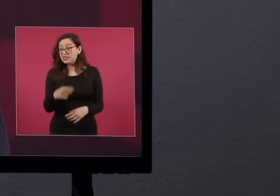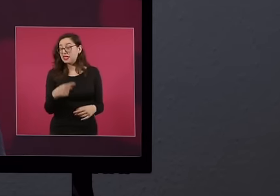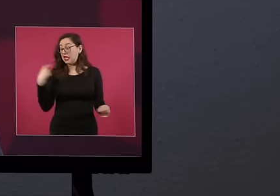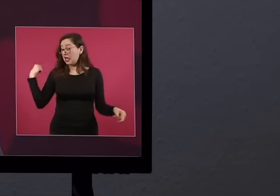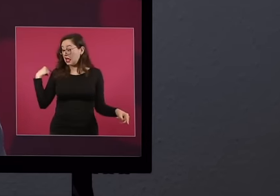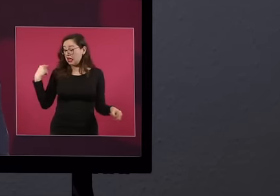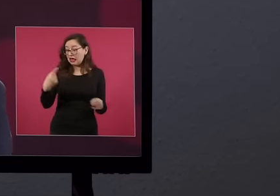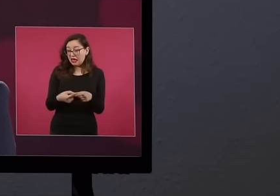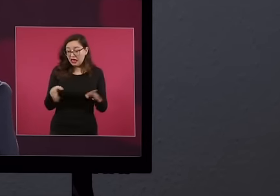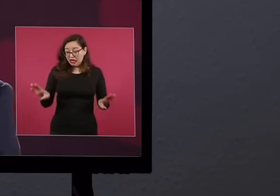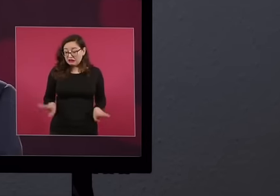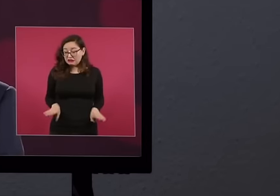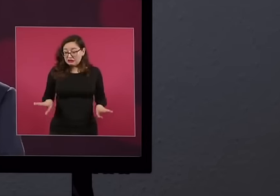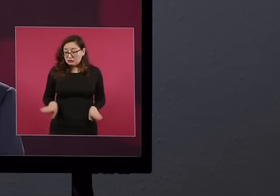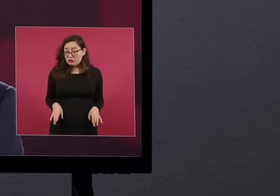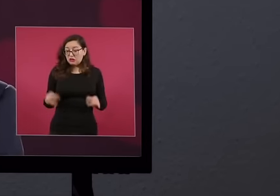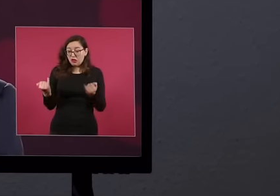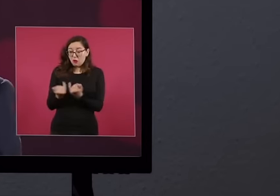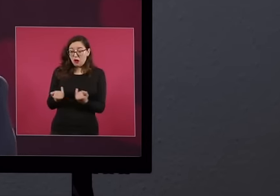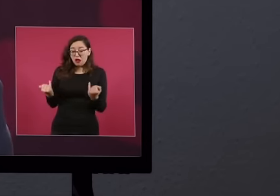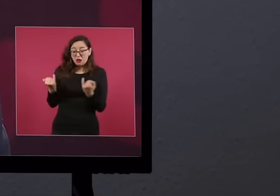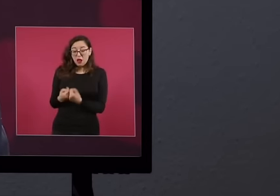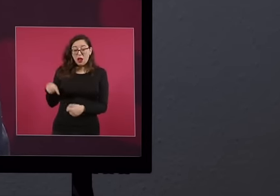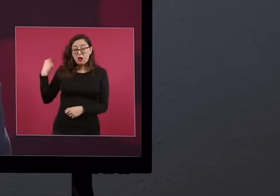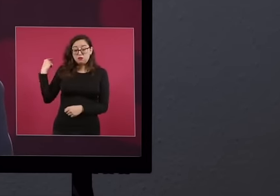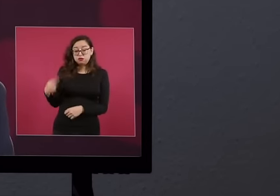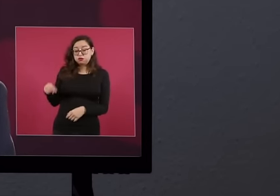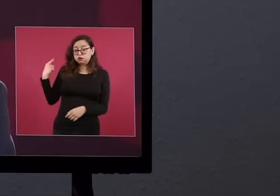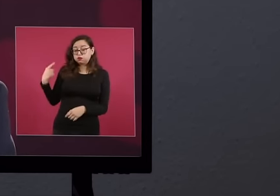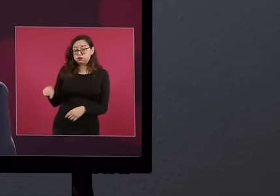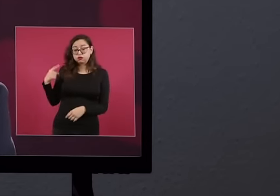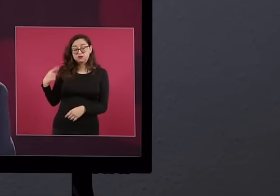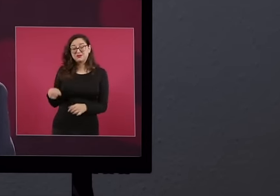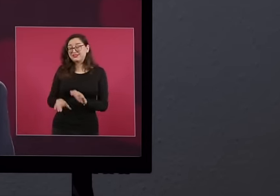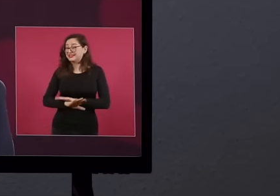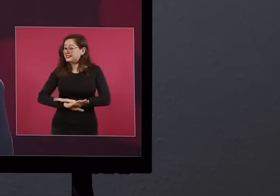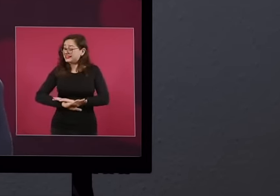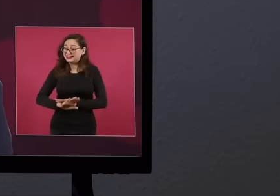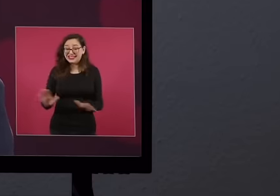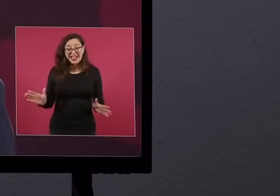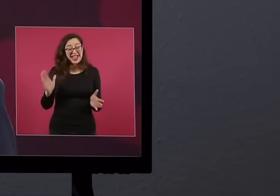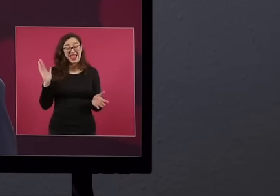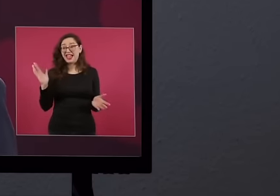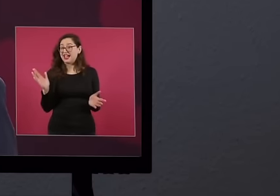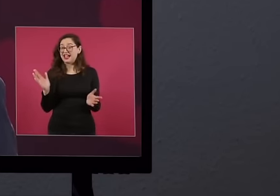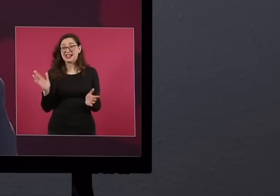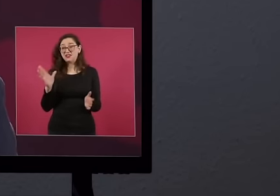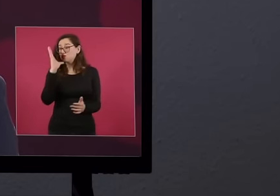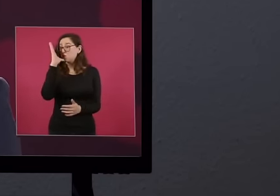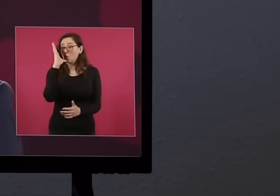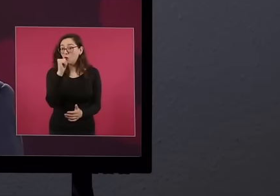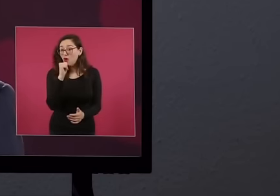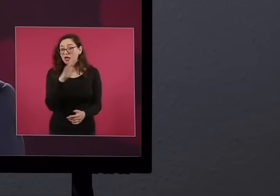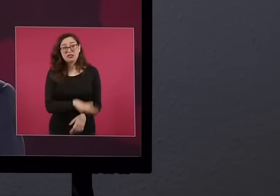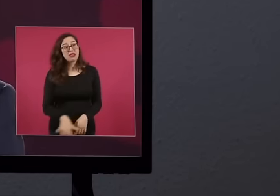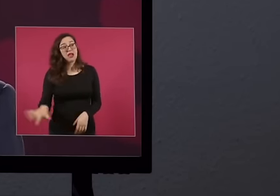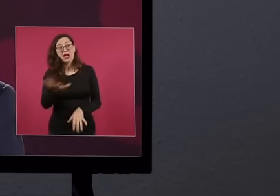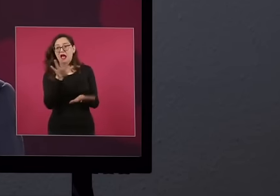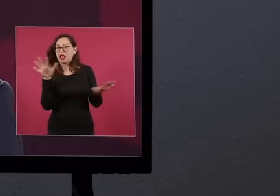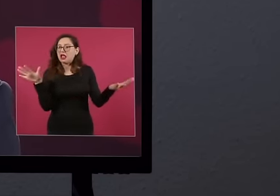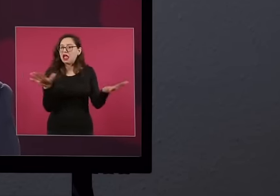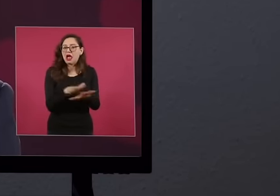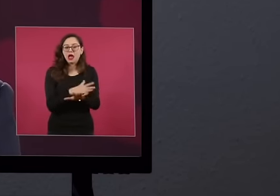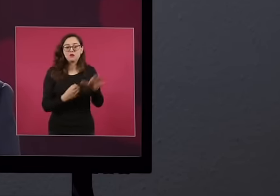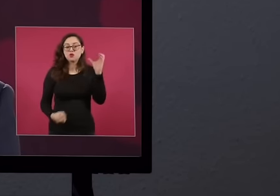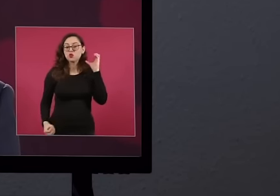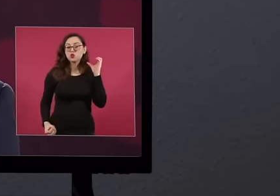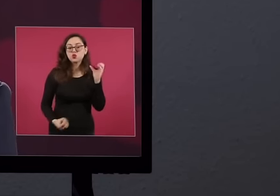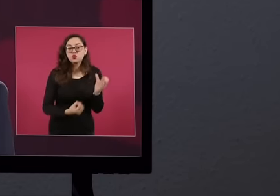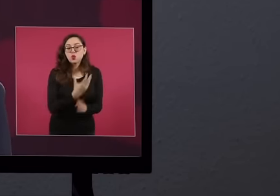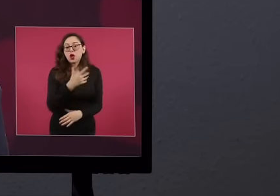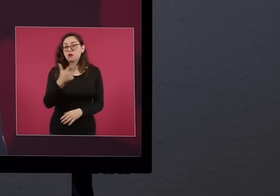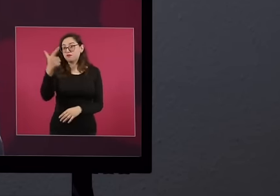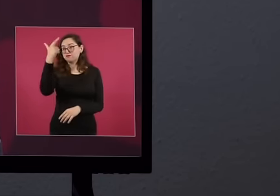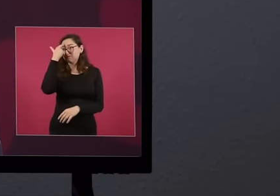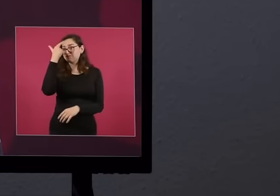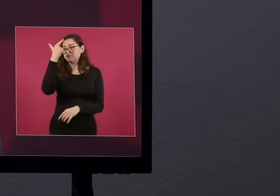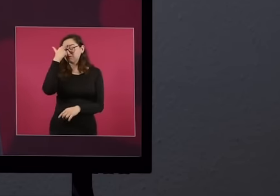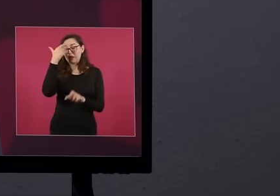old bottles, understand. The mentality of the people has already changed. It is called a revolution of